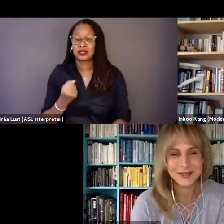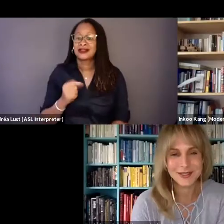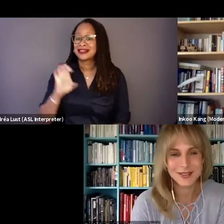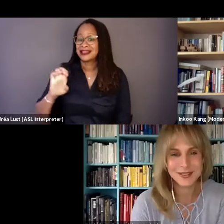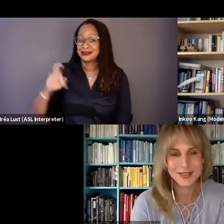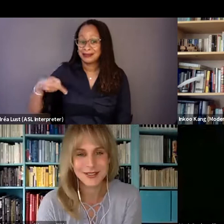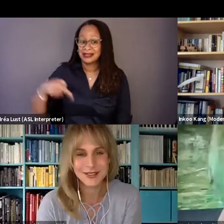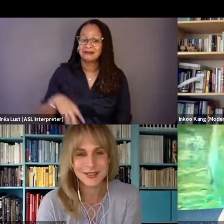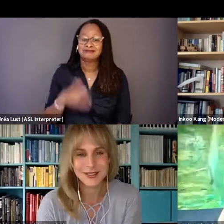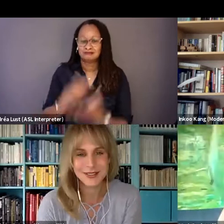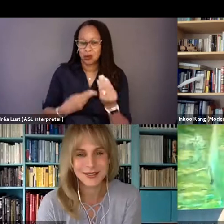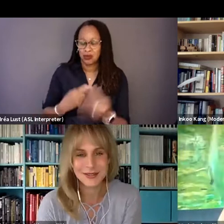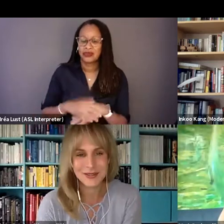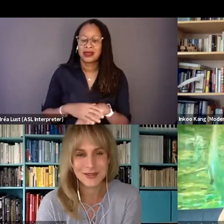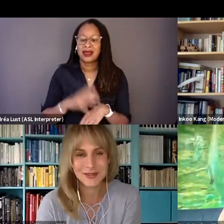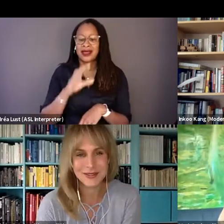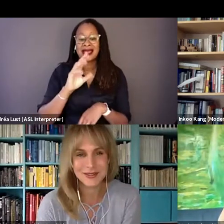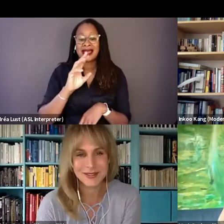of this greatest film entertainment of all time.